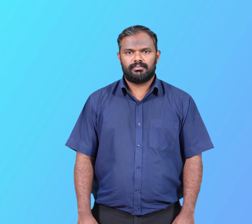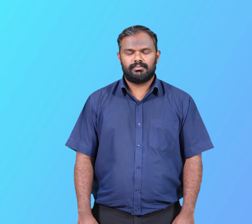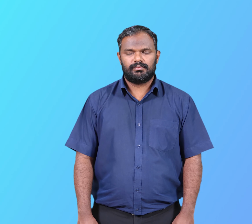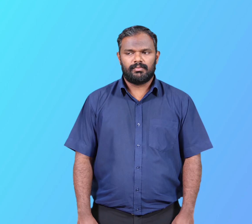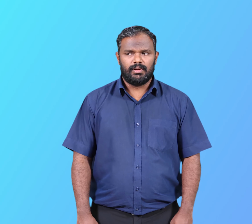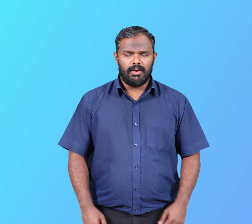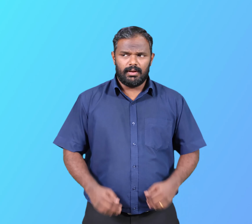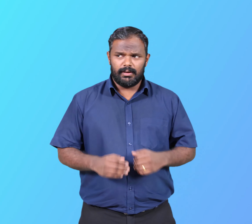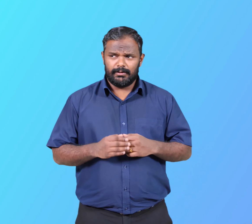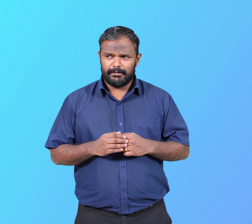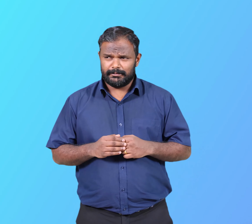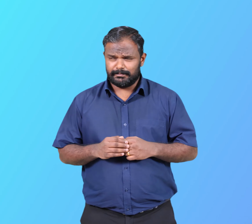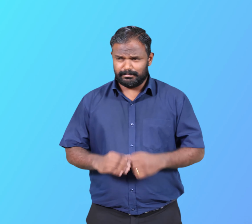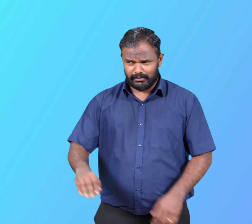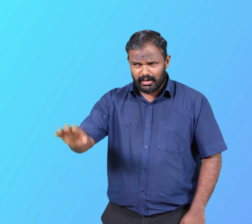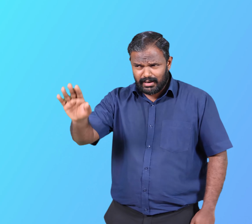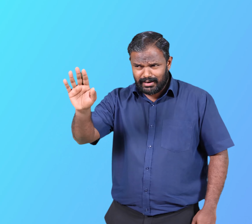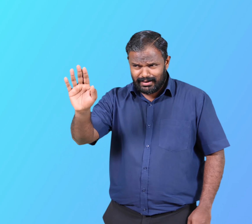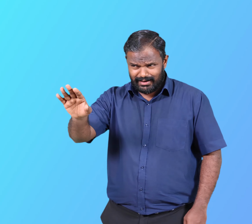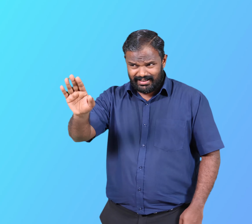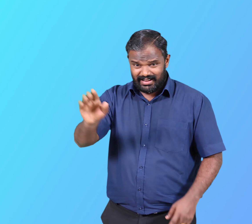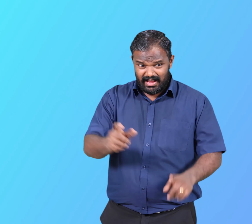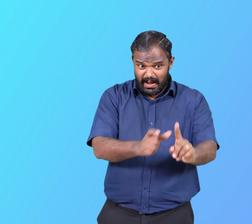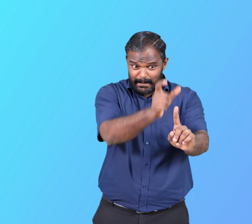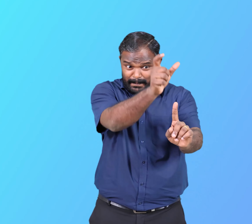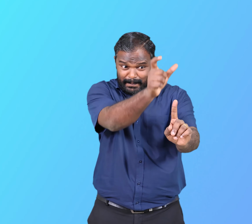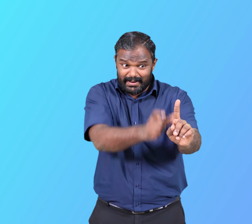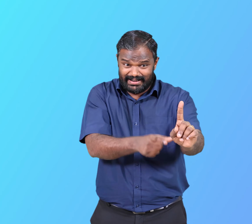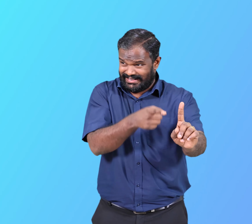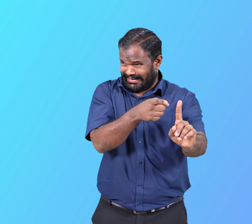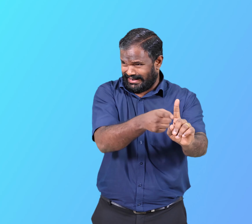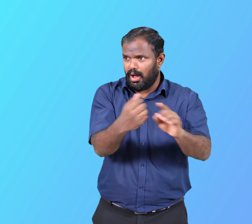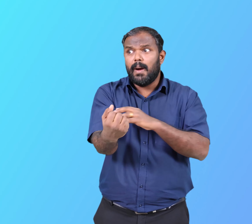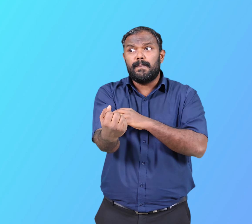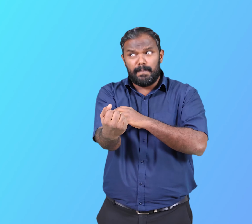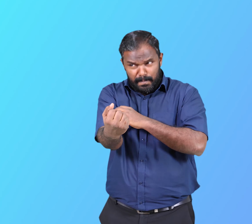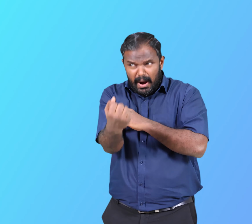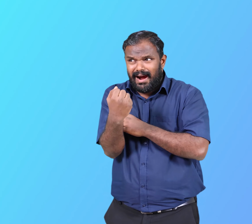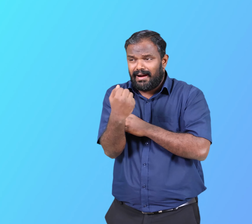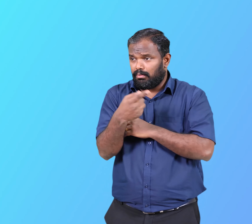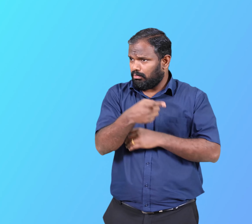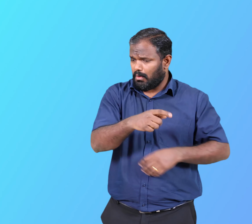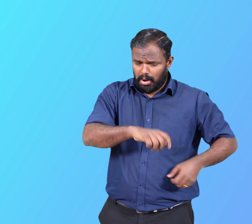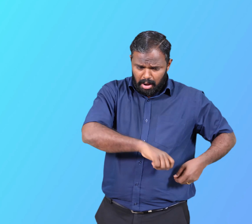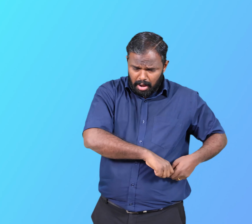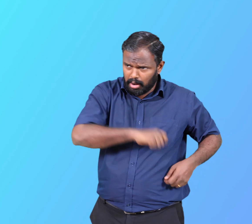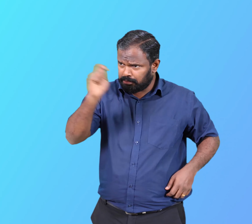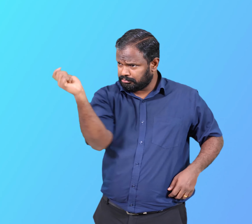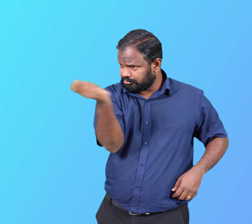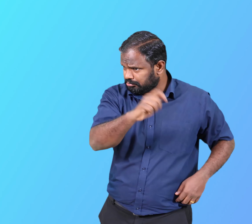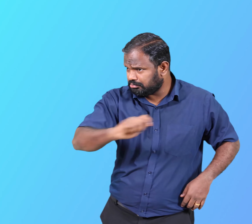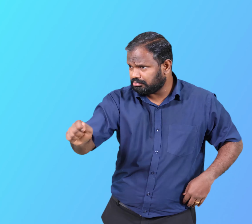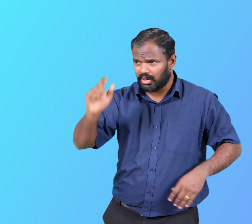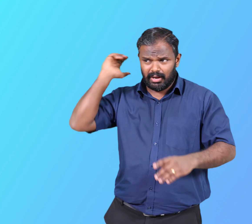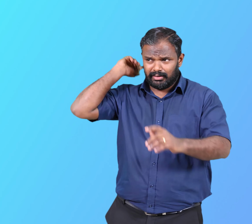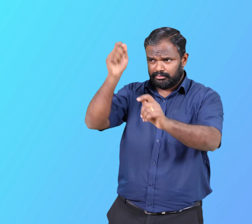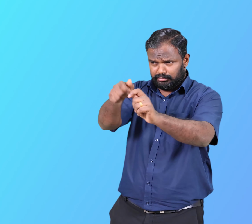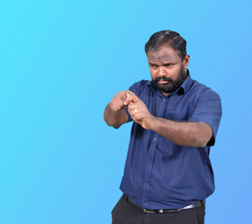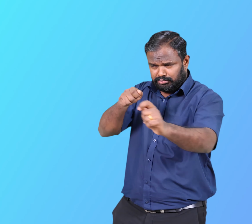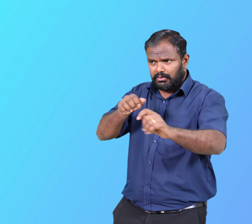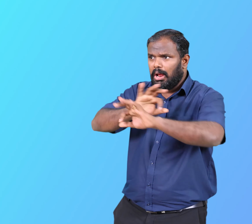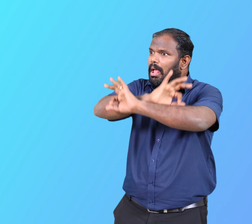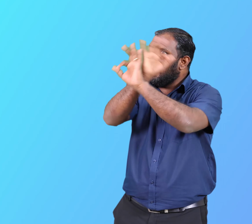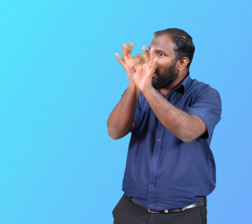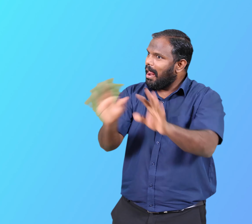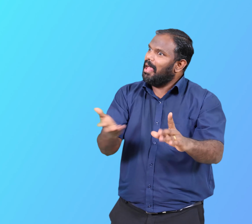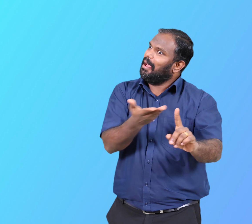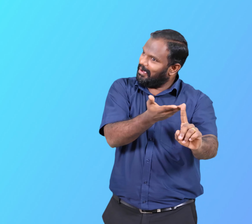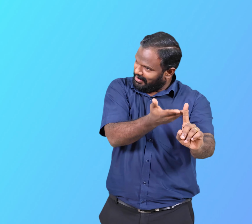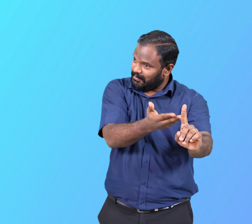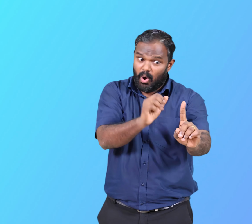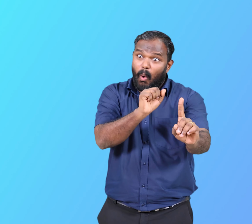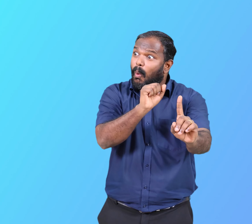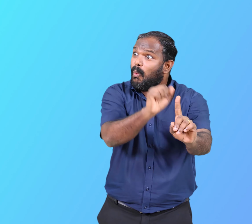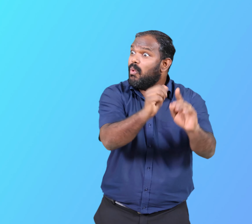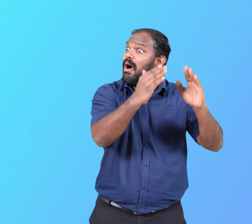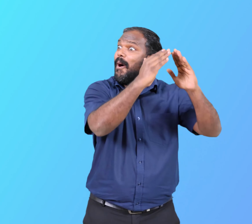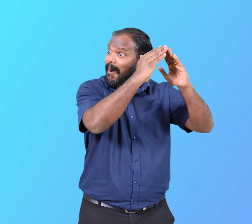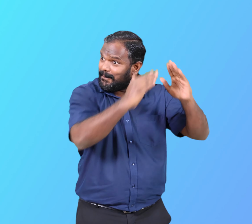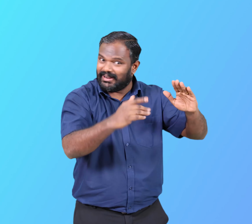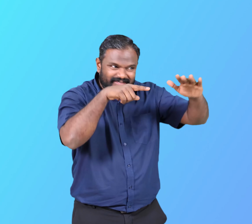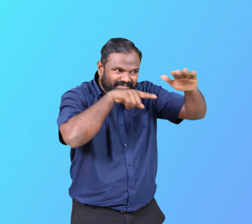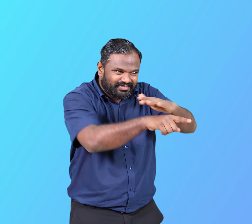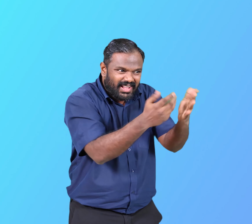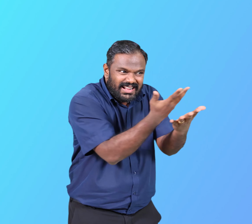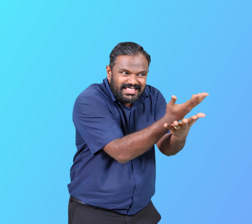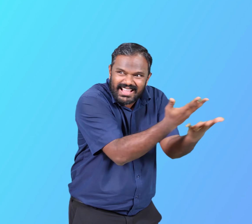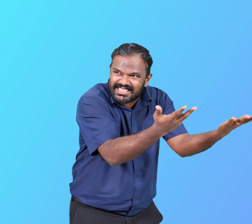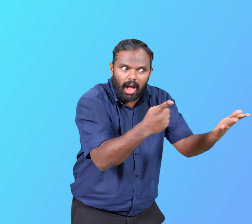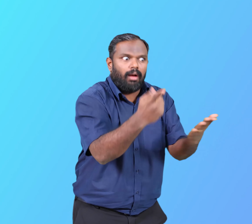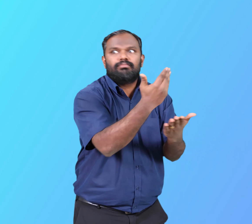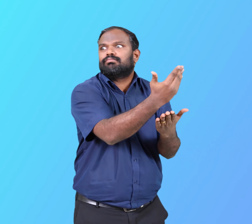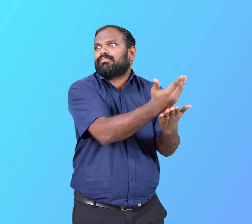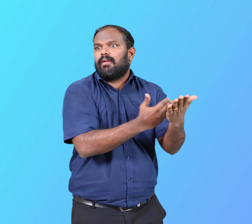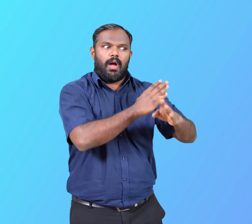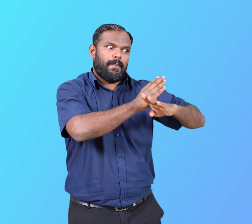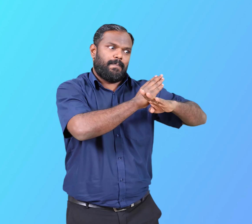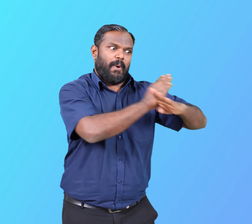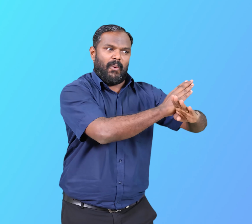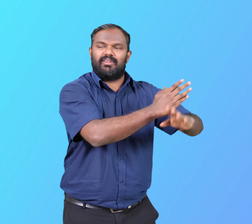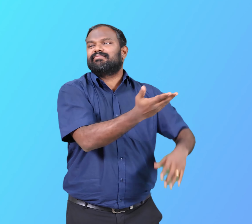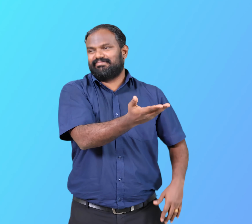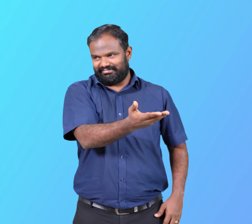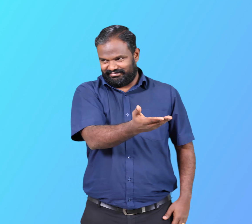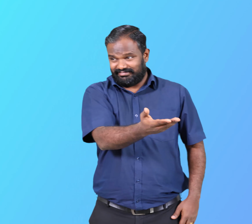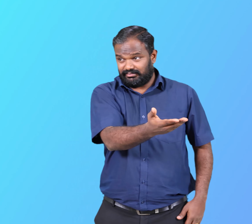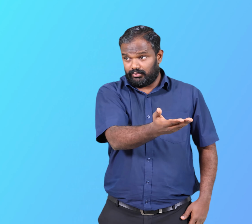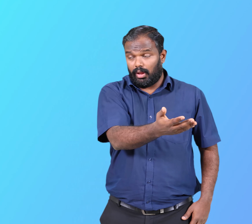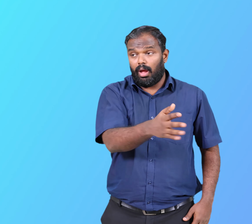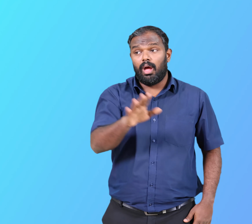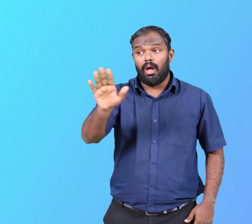“When a strong man with many weapons guards his own house, the things in his house are safe.